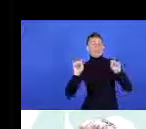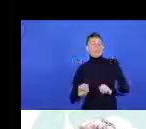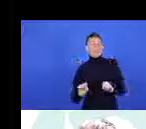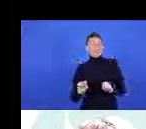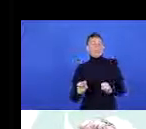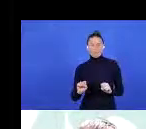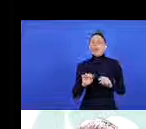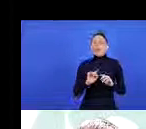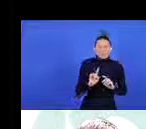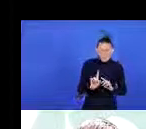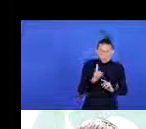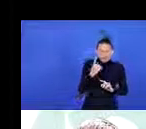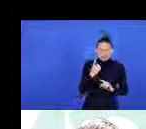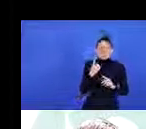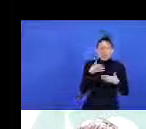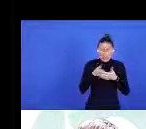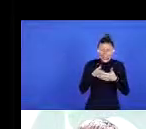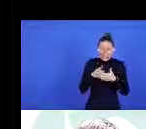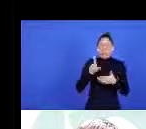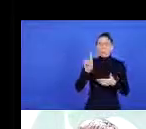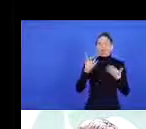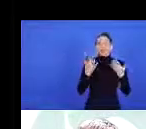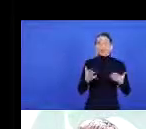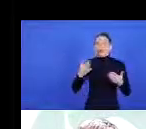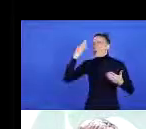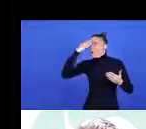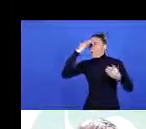pleased with our system. It is true that there were some problems at the